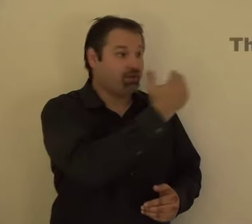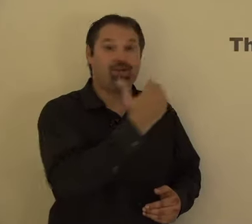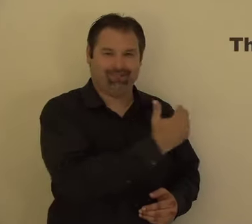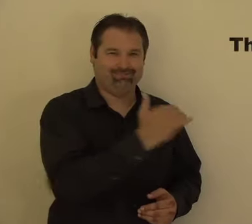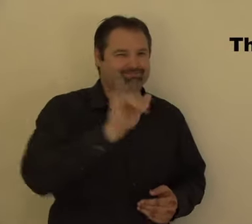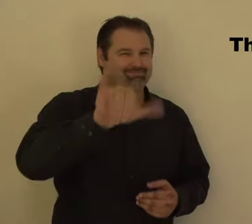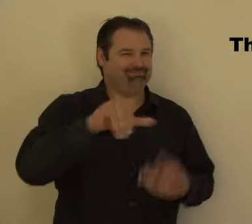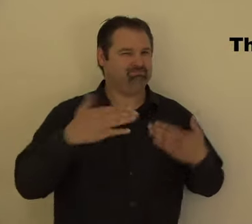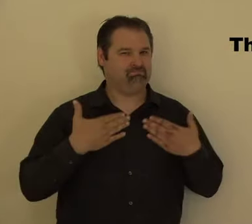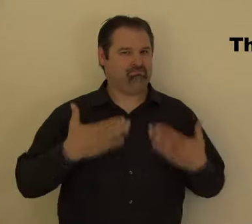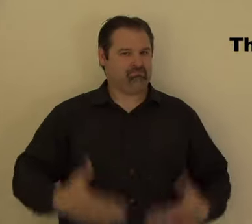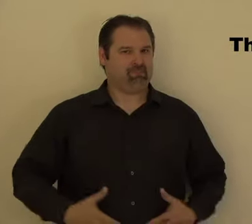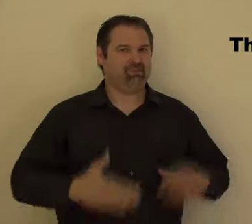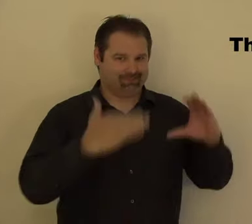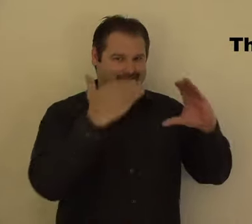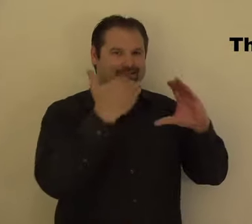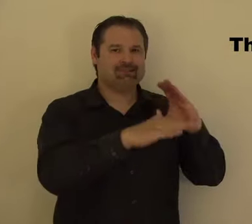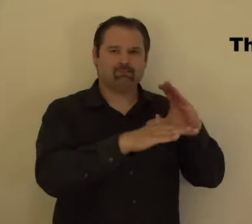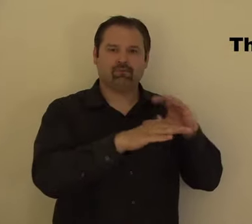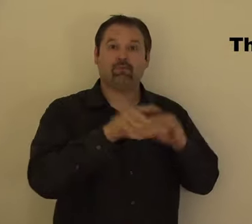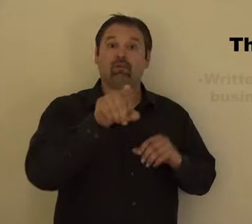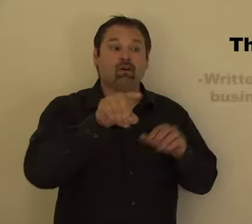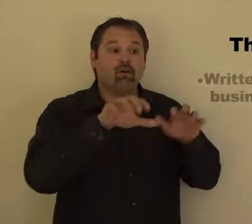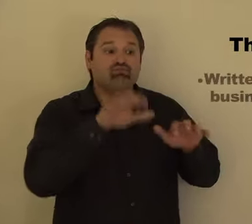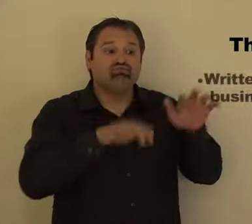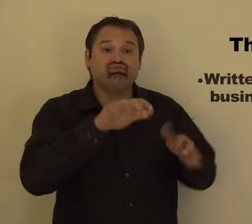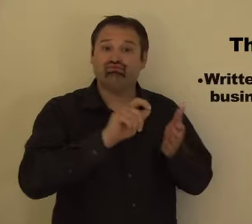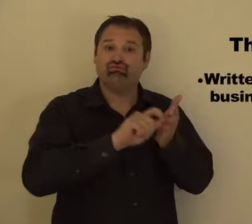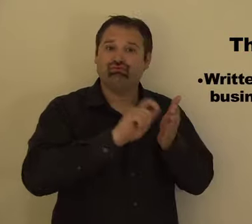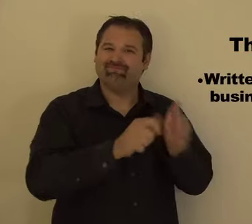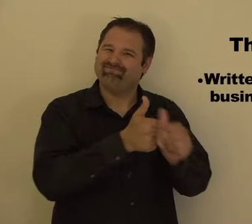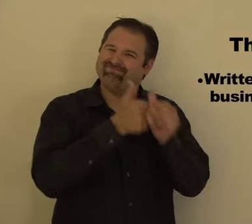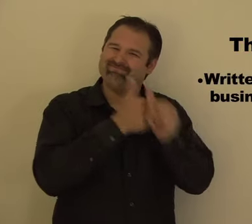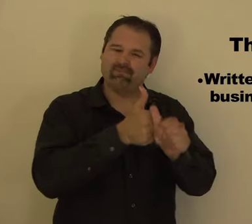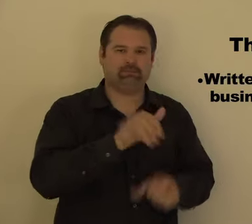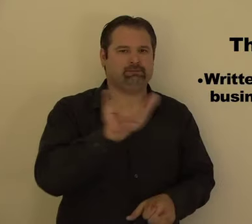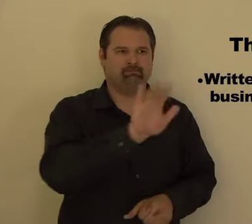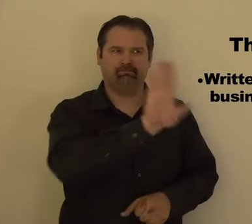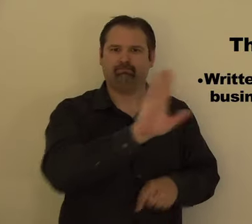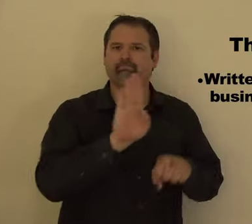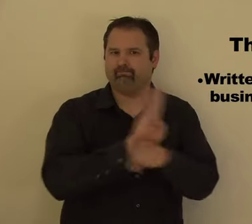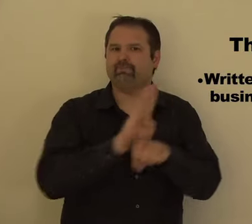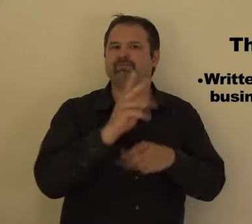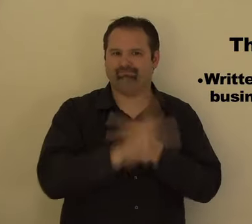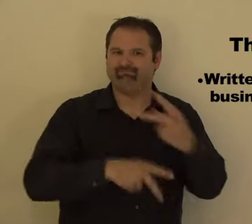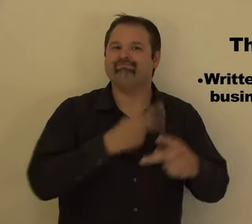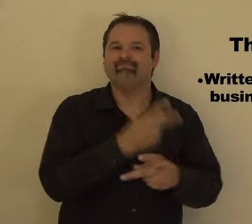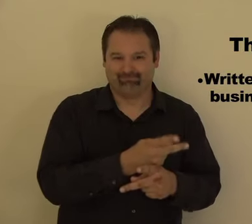formal, business-like writing style. Some people make the mistake of thinking that the email